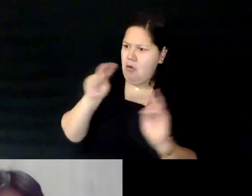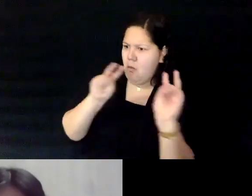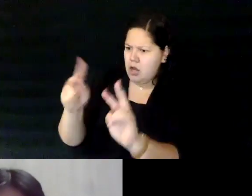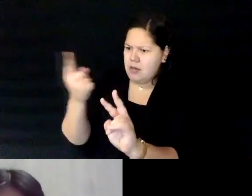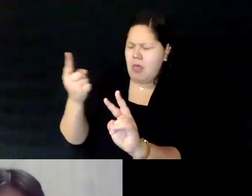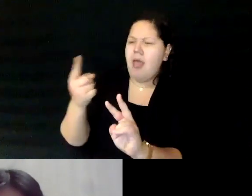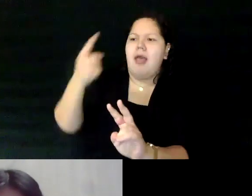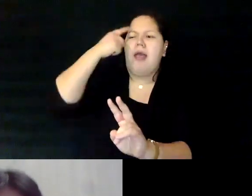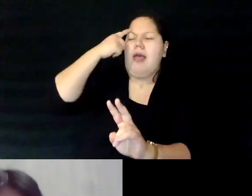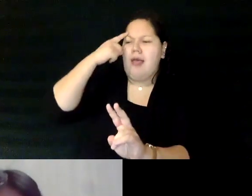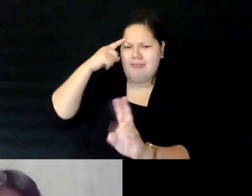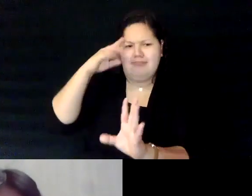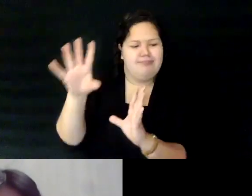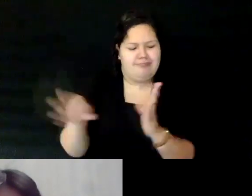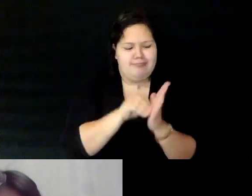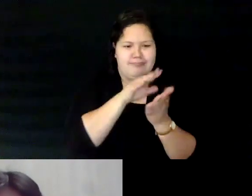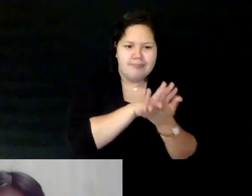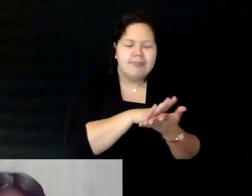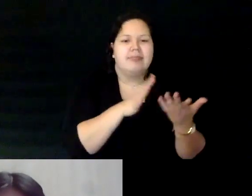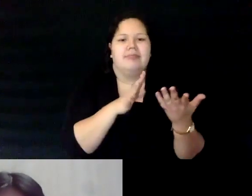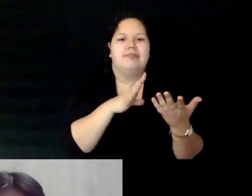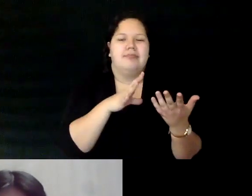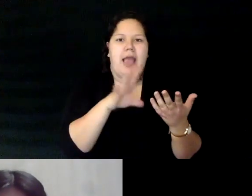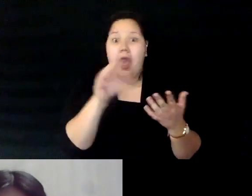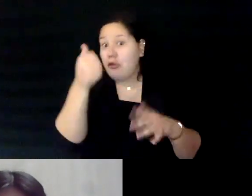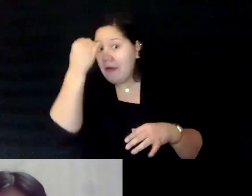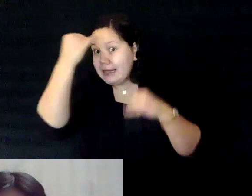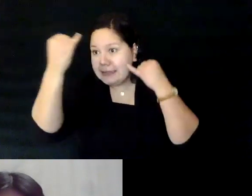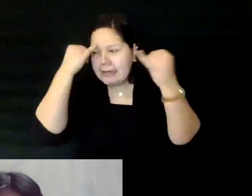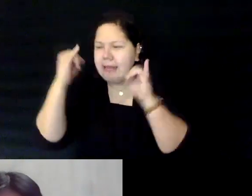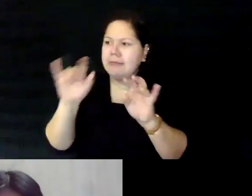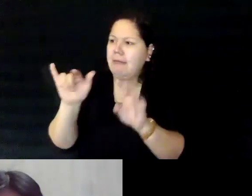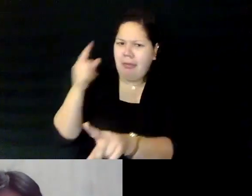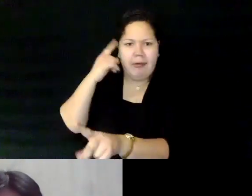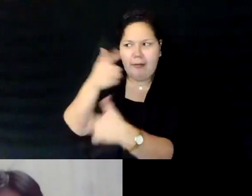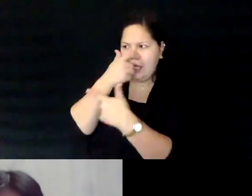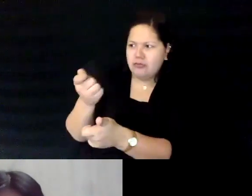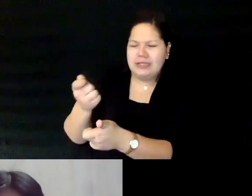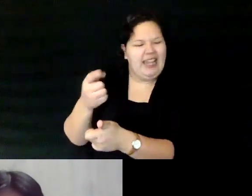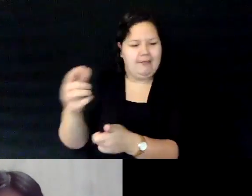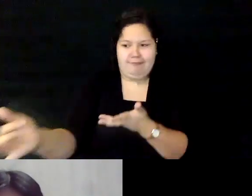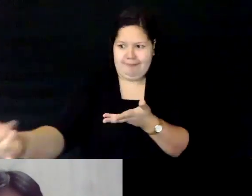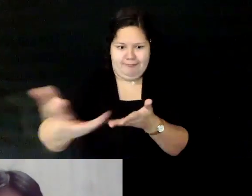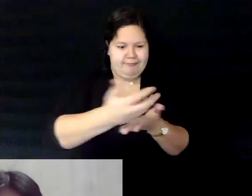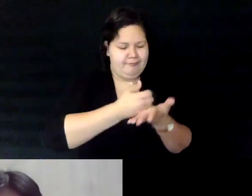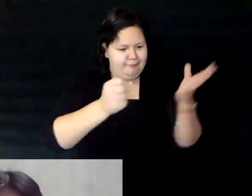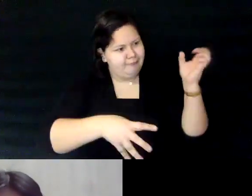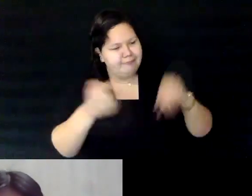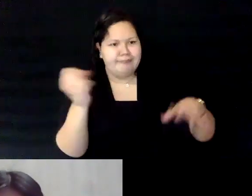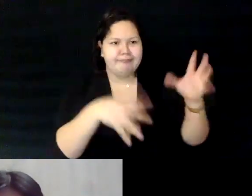and then took ideas that we liked and then had brainstorming sessions where we literally took